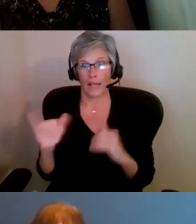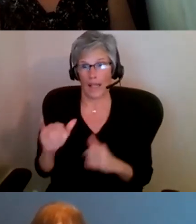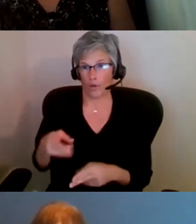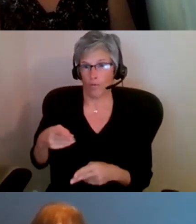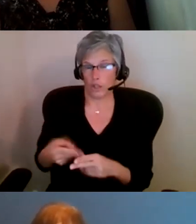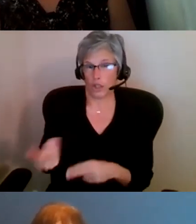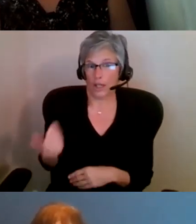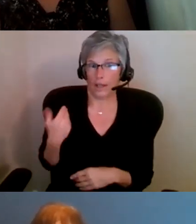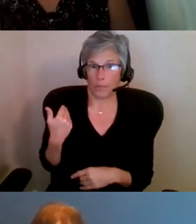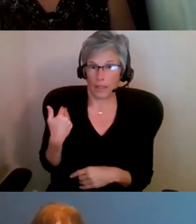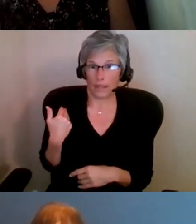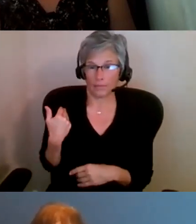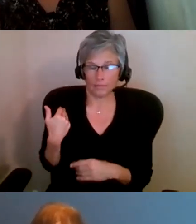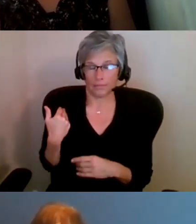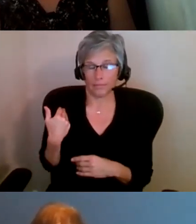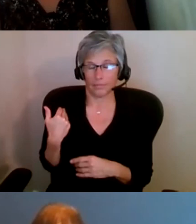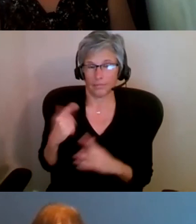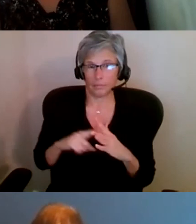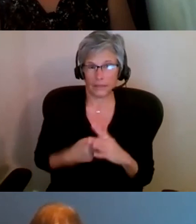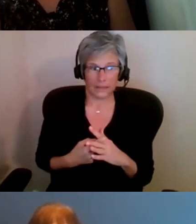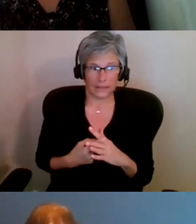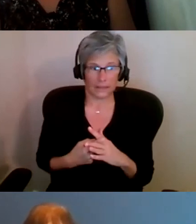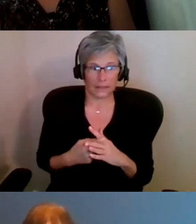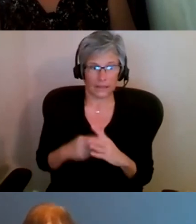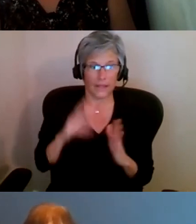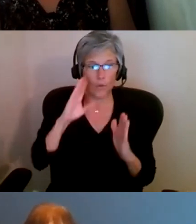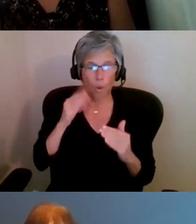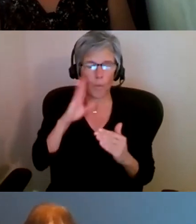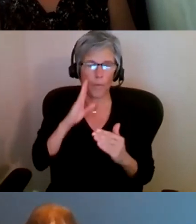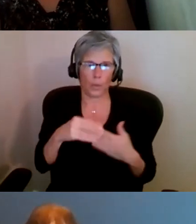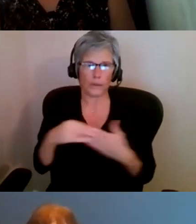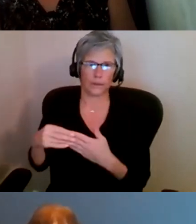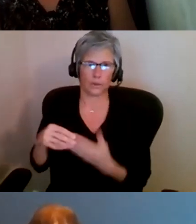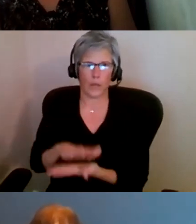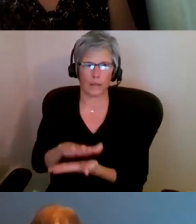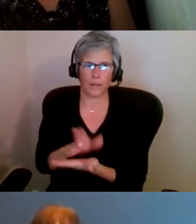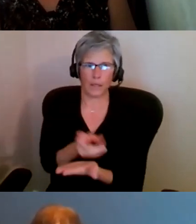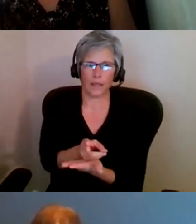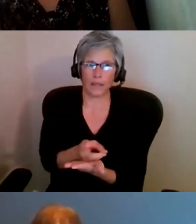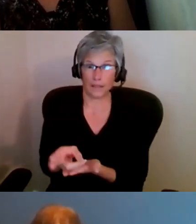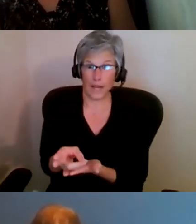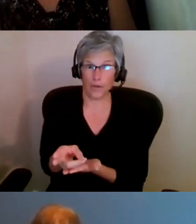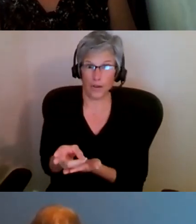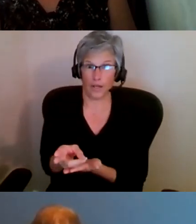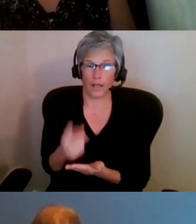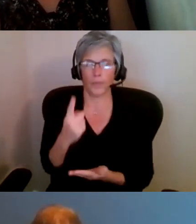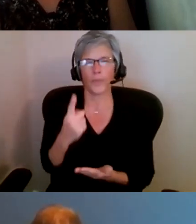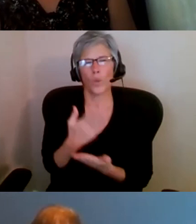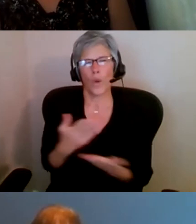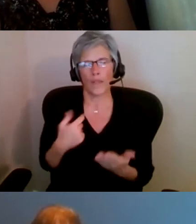I hope that it will elicit academic integrity and one of the things that I started this